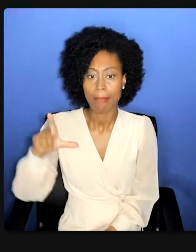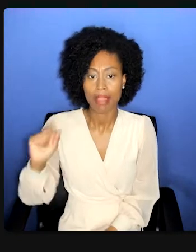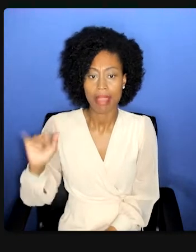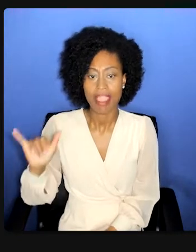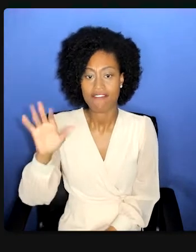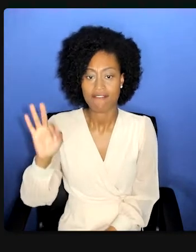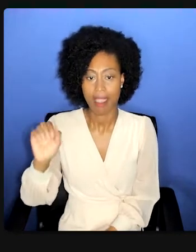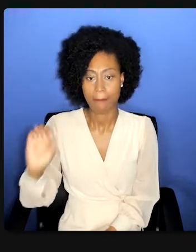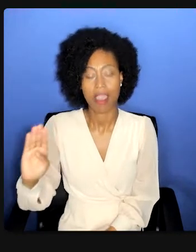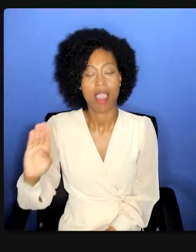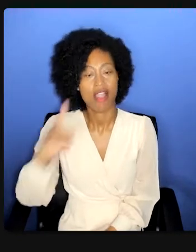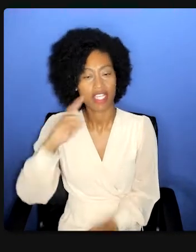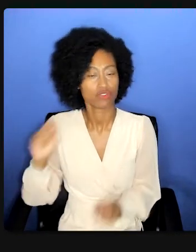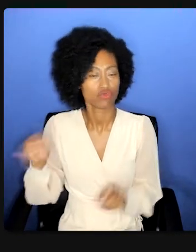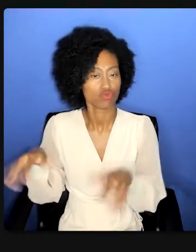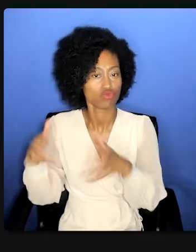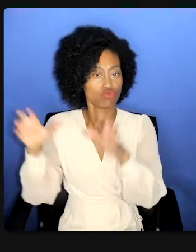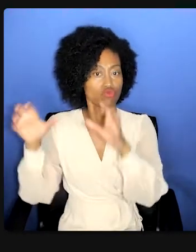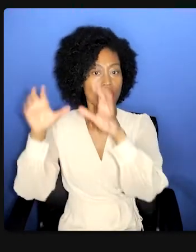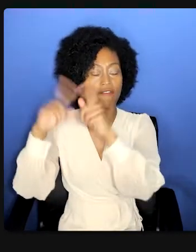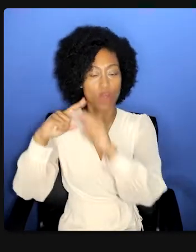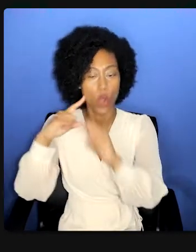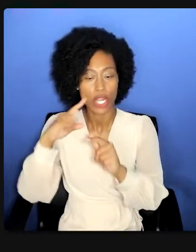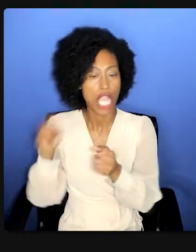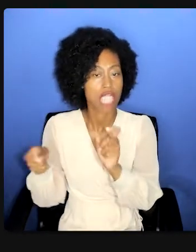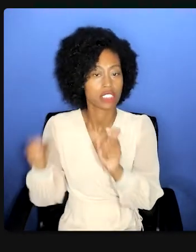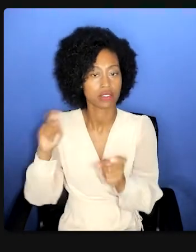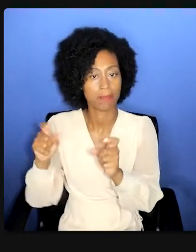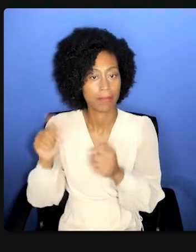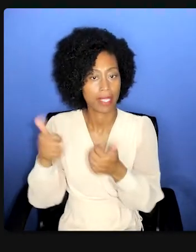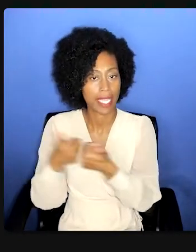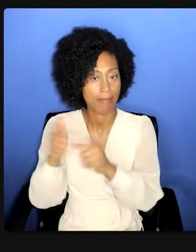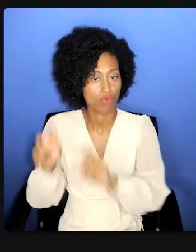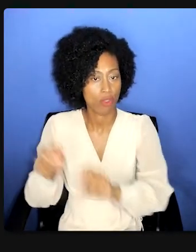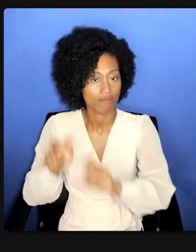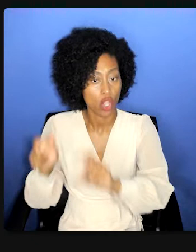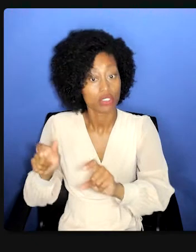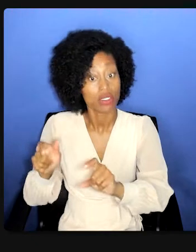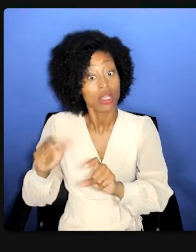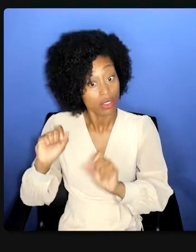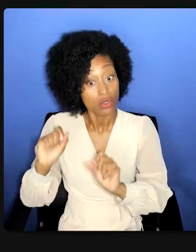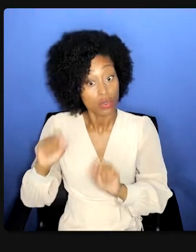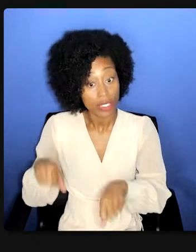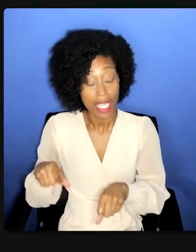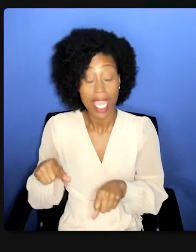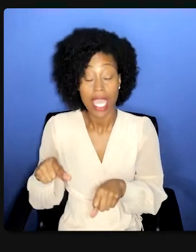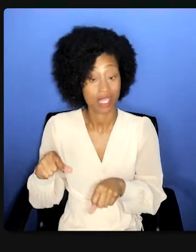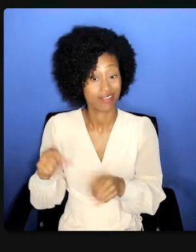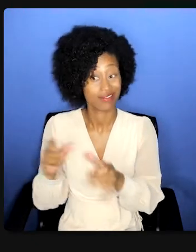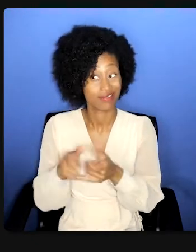for custom game servers. built on as a compute, You can dynamically scale your game servers worldwide.